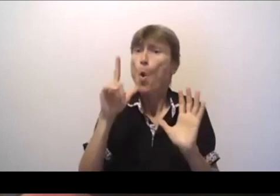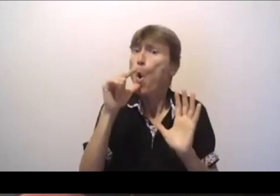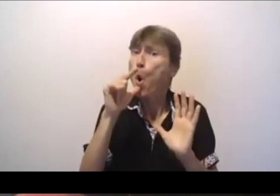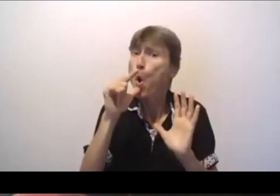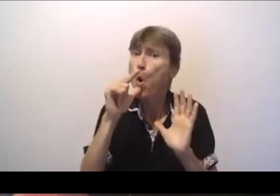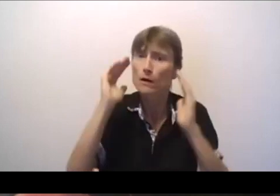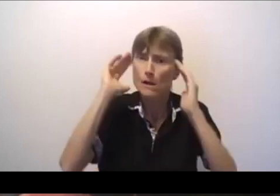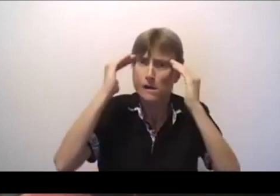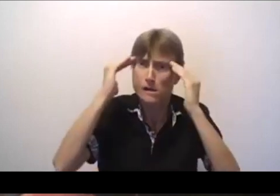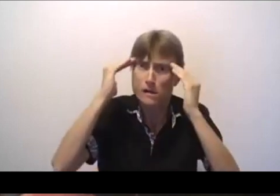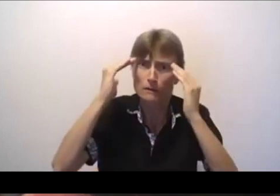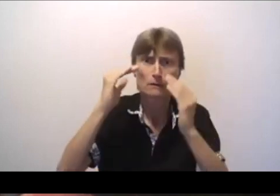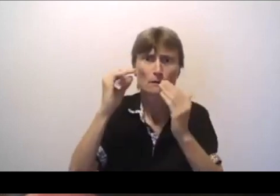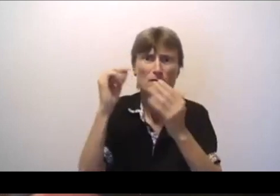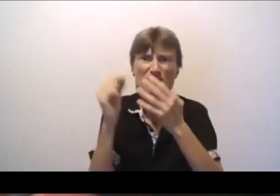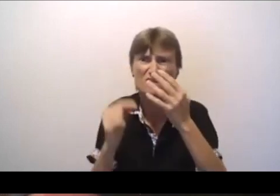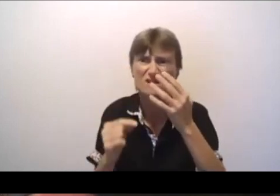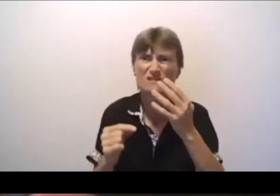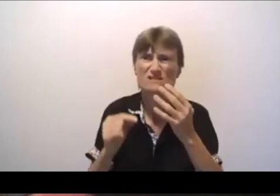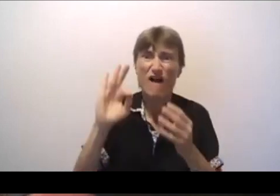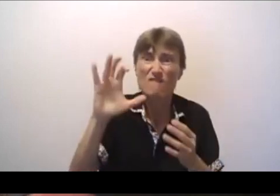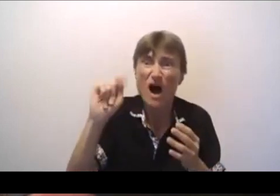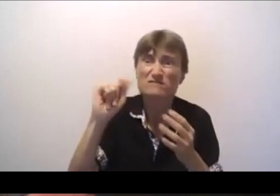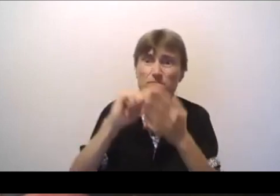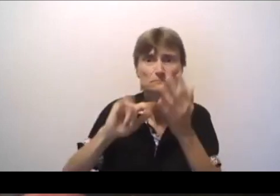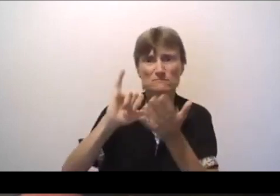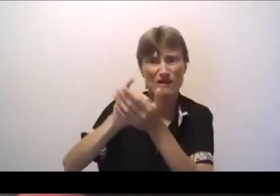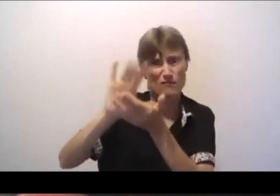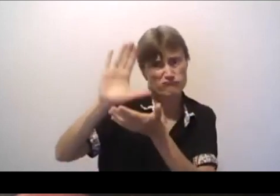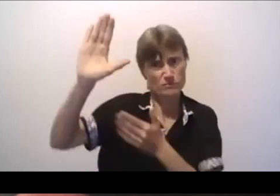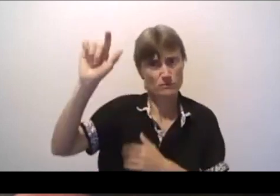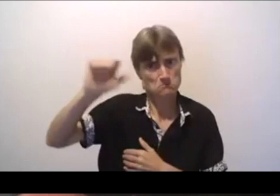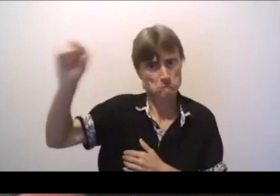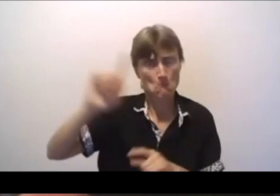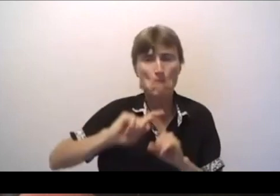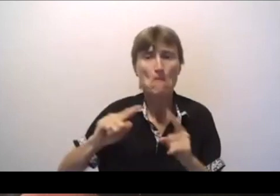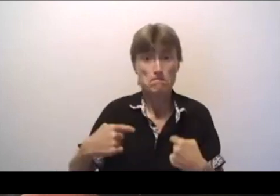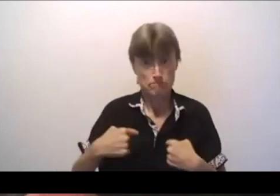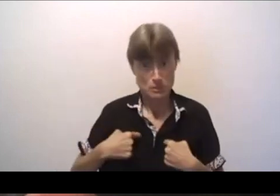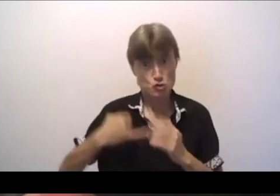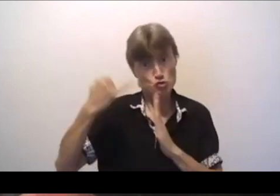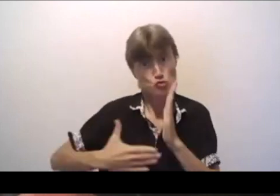right now i just want to know that the money is going to come in a form how they determine it comes is on their end